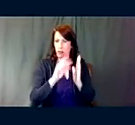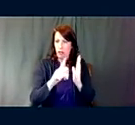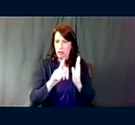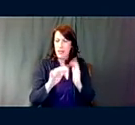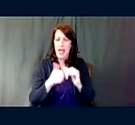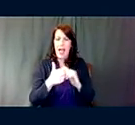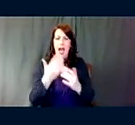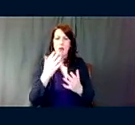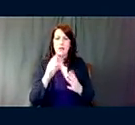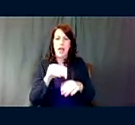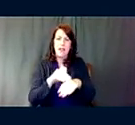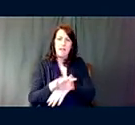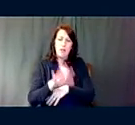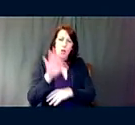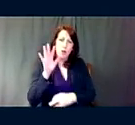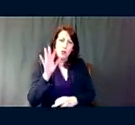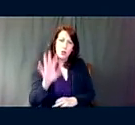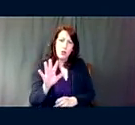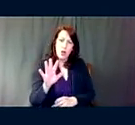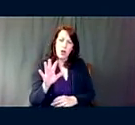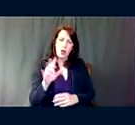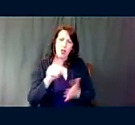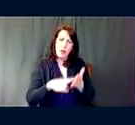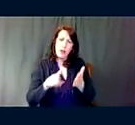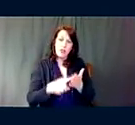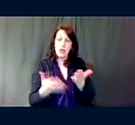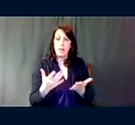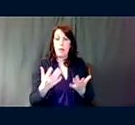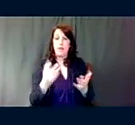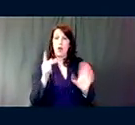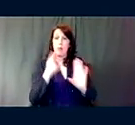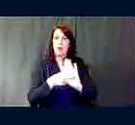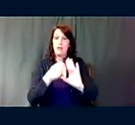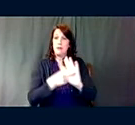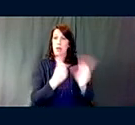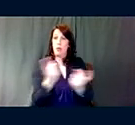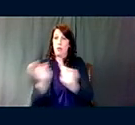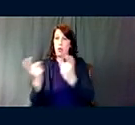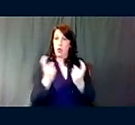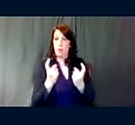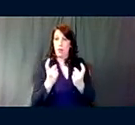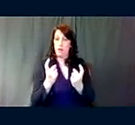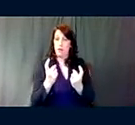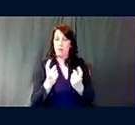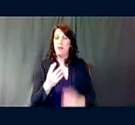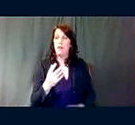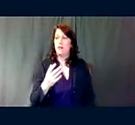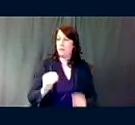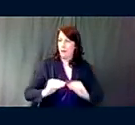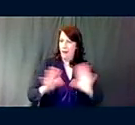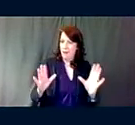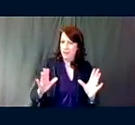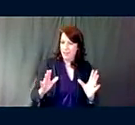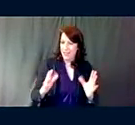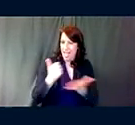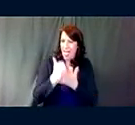SCIENTIFIC JOURNALS AND POPULAR MEDIA. HOW HAS THAT OCCURRED RESEARCH AND RECRUITMENT?